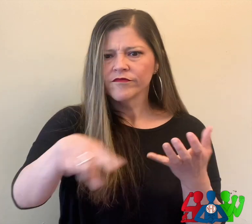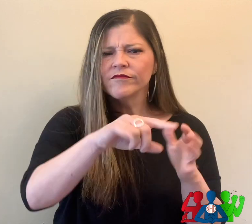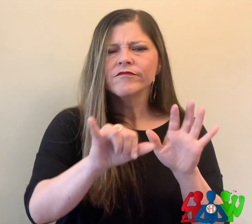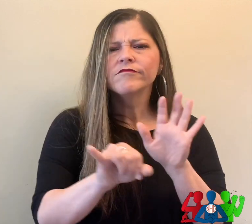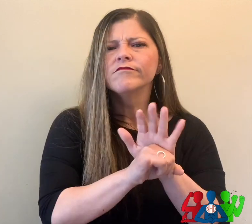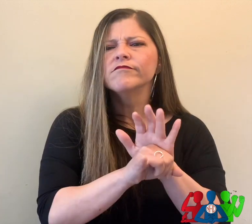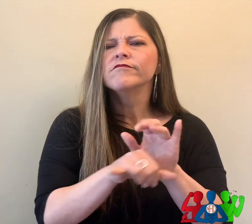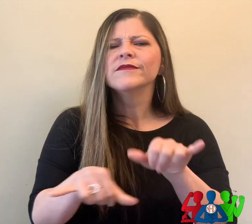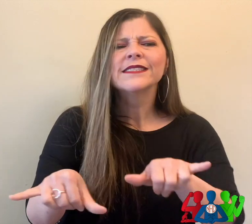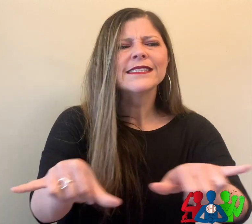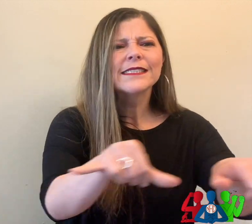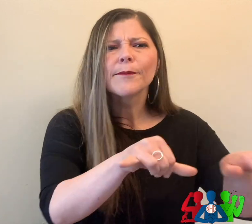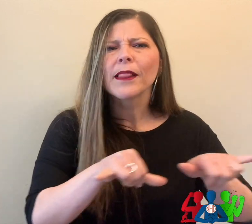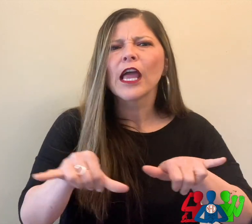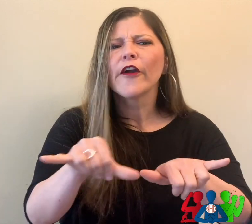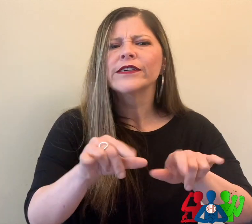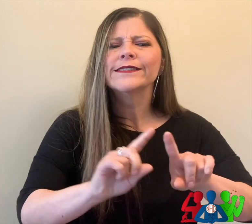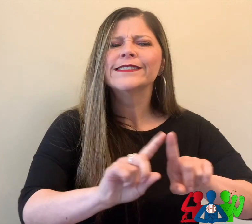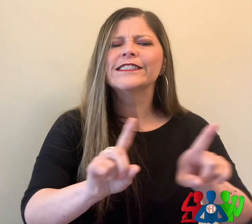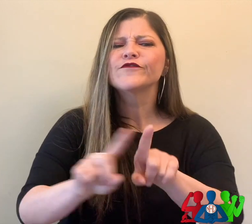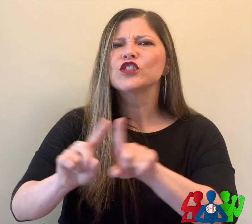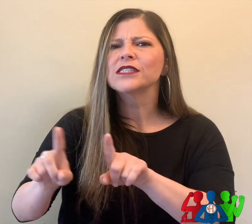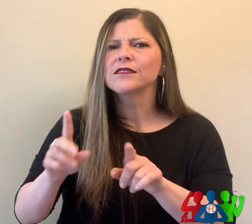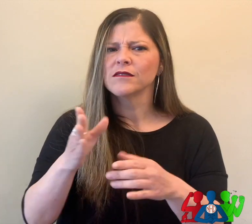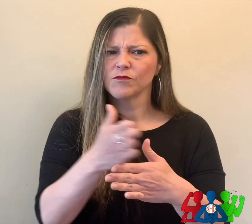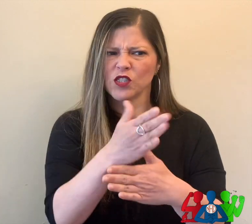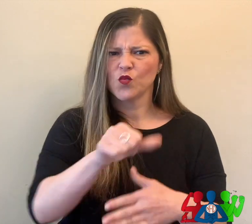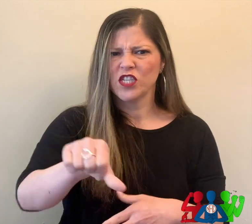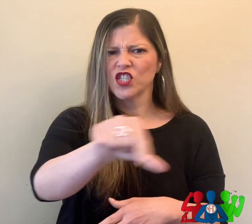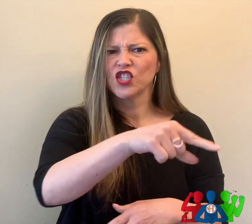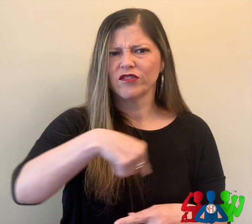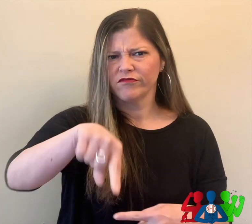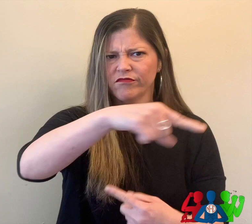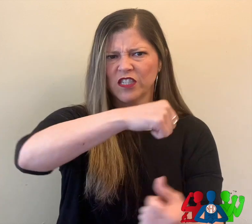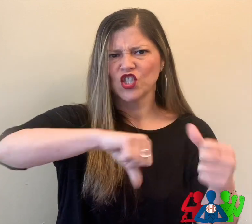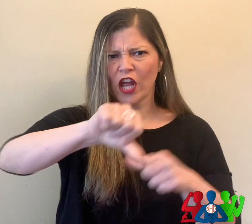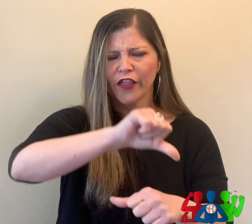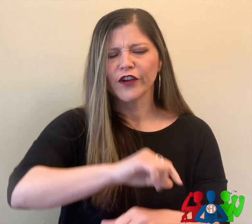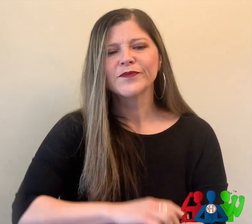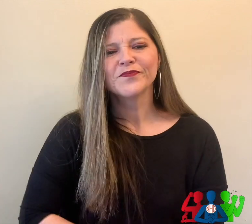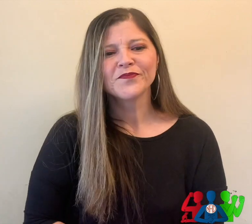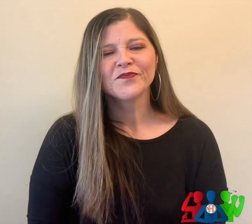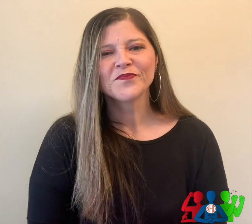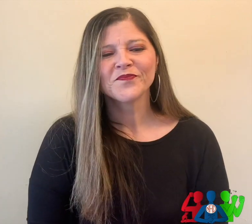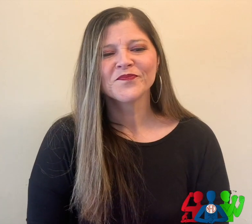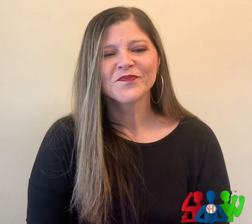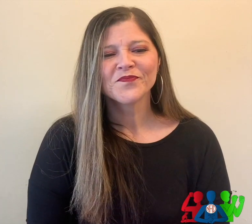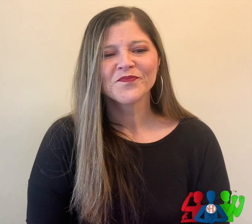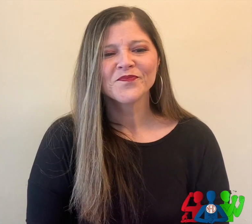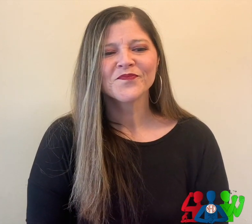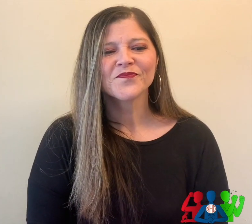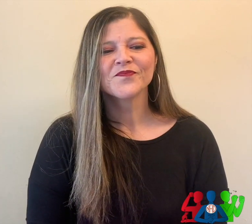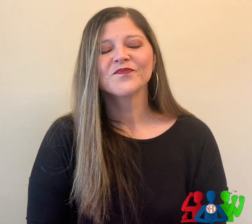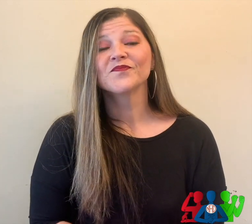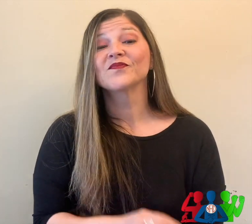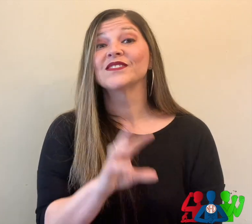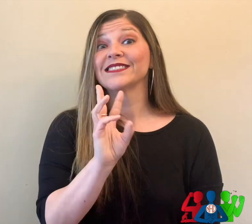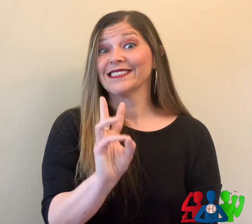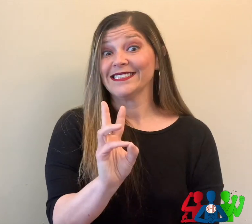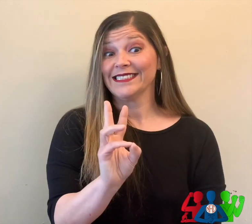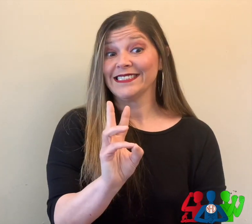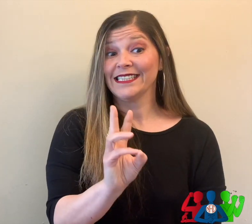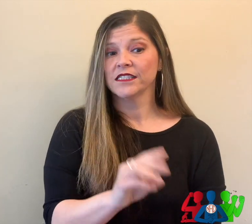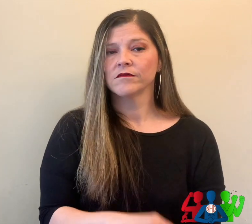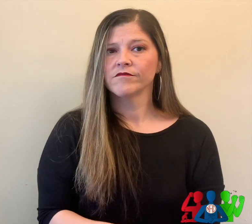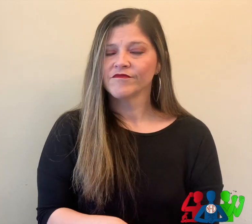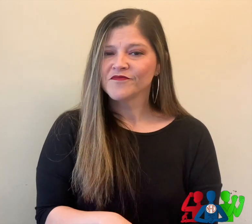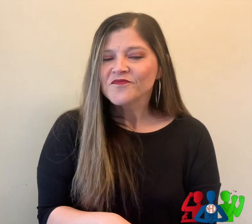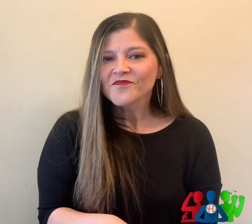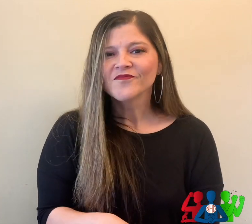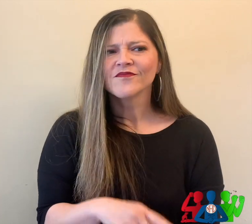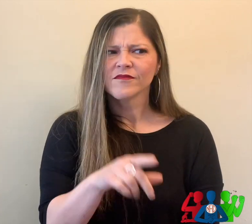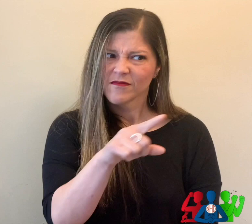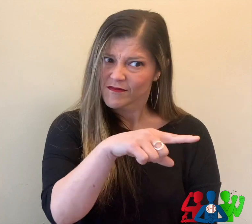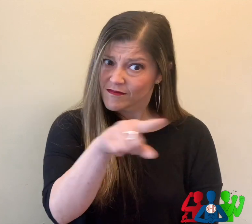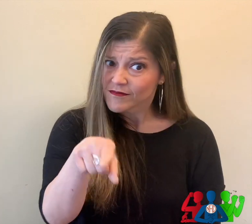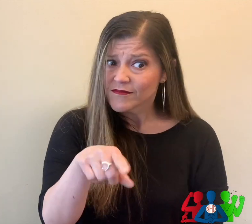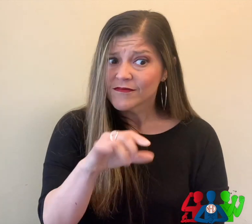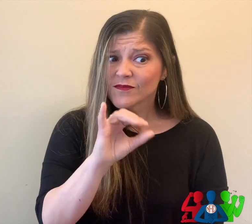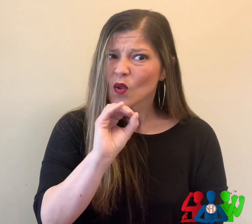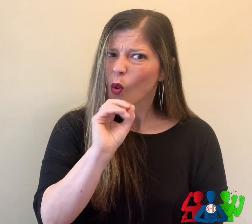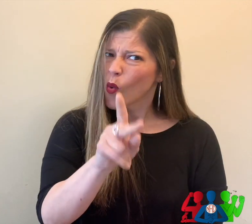five, look at the similarities and differences between each other, what do you notice?